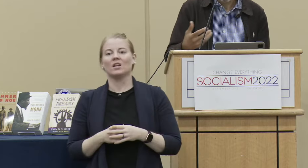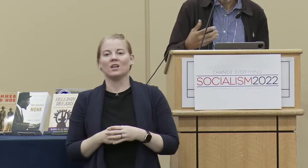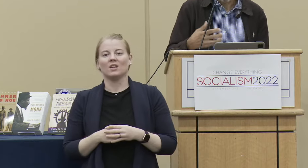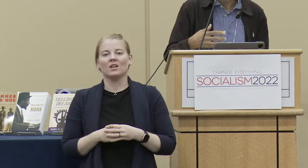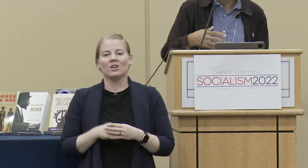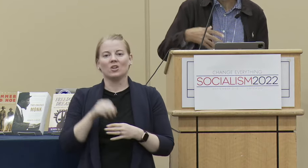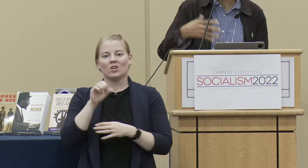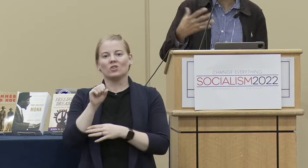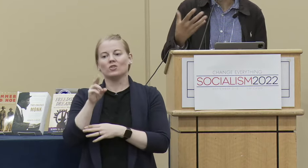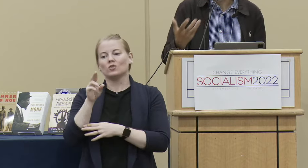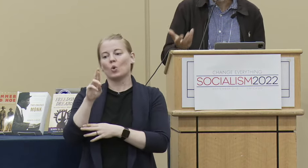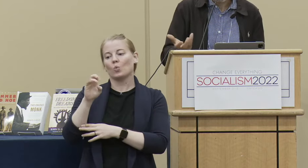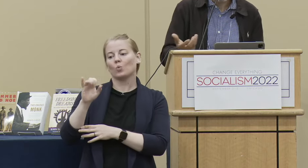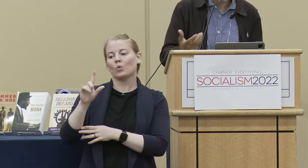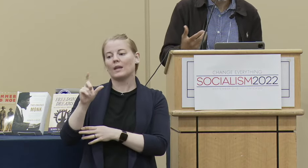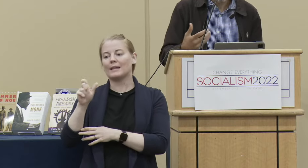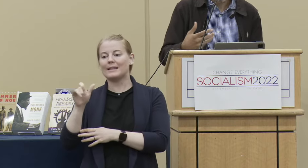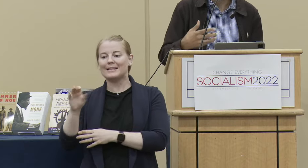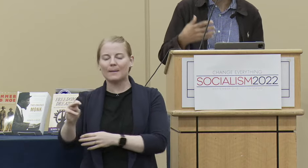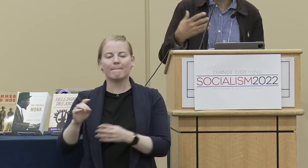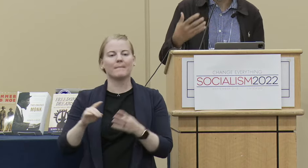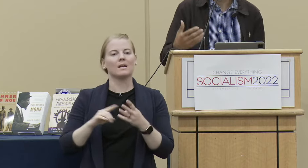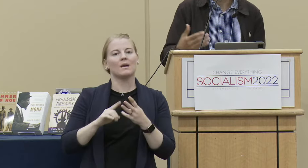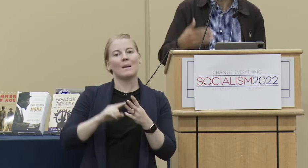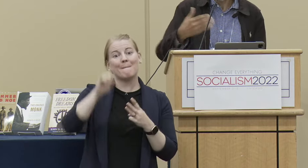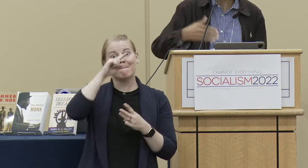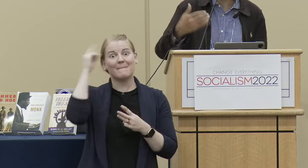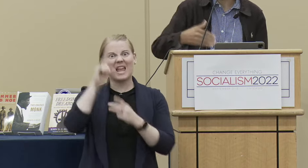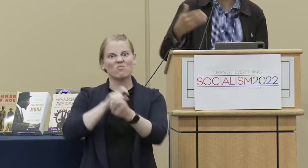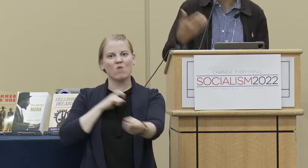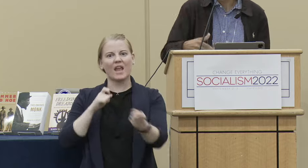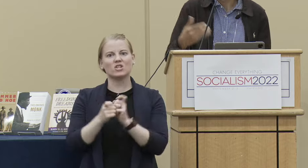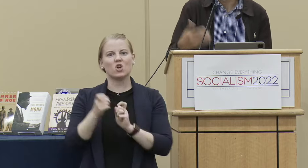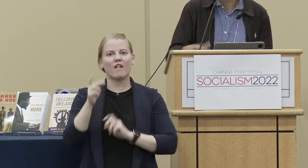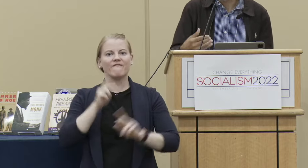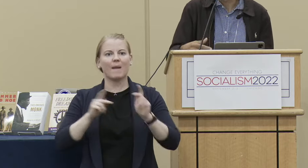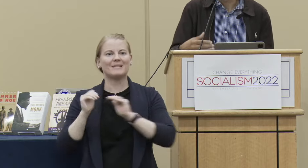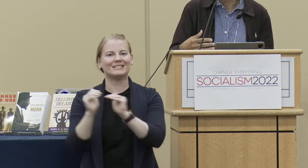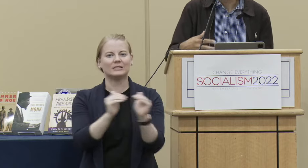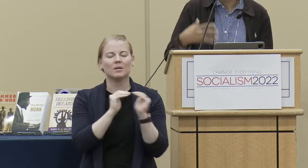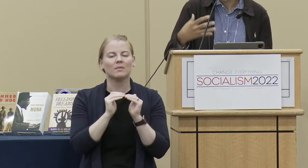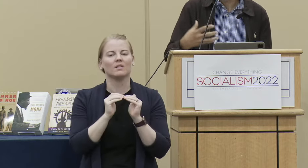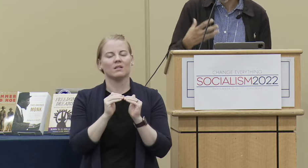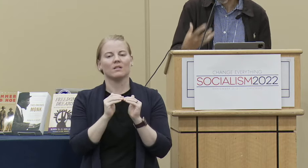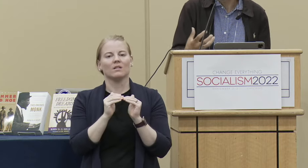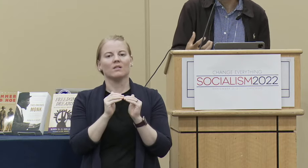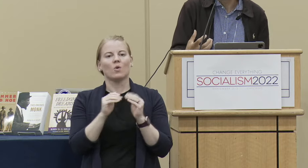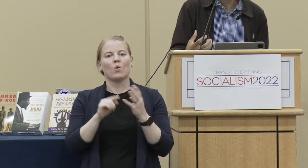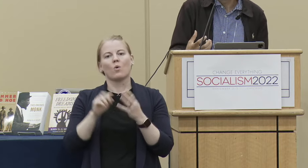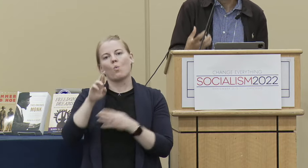autonomy, movement for third world liberation , surerealism ,